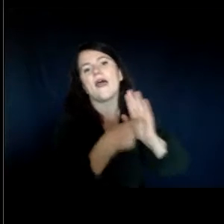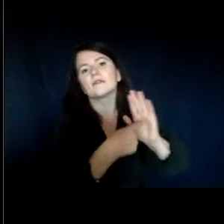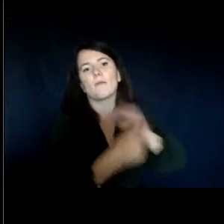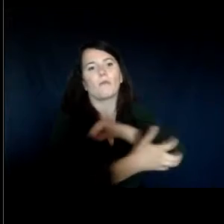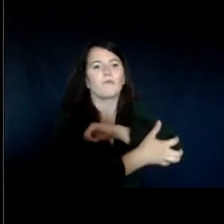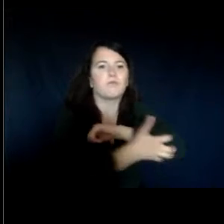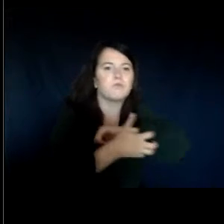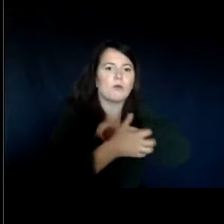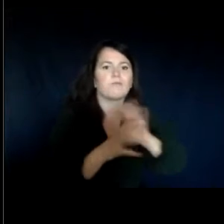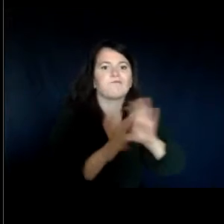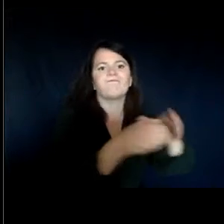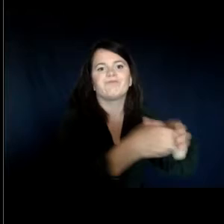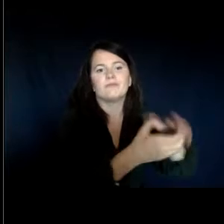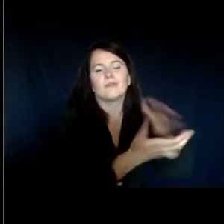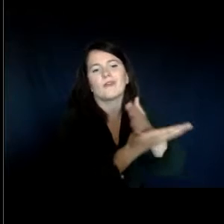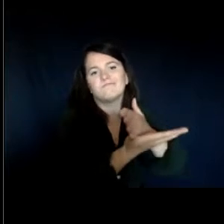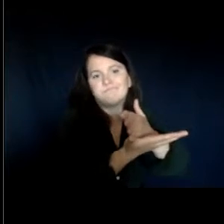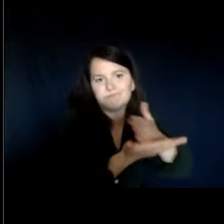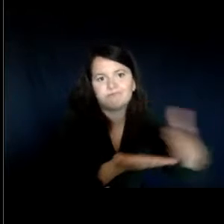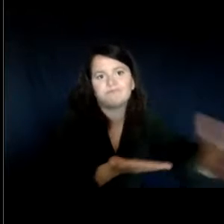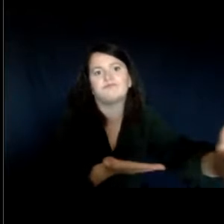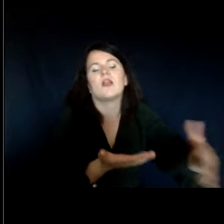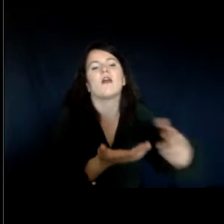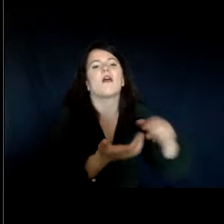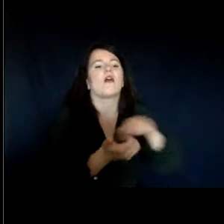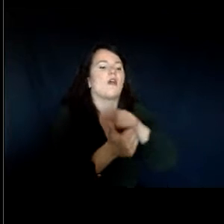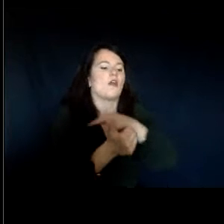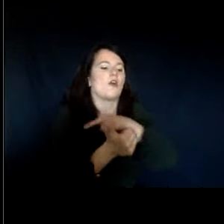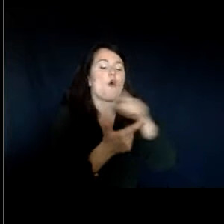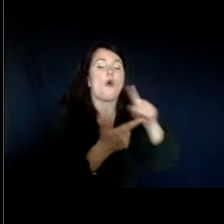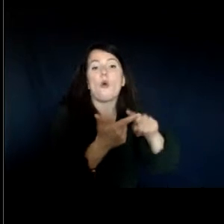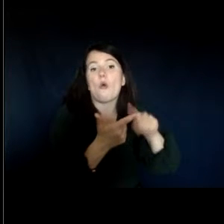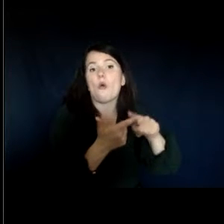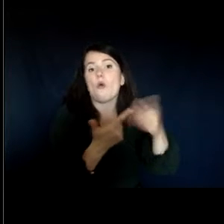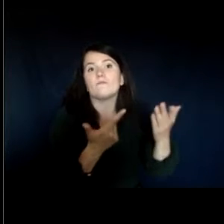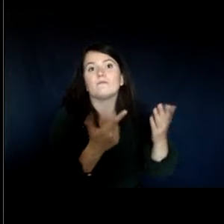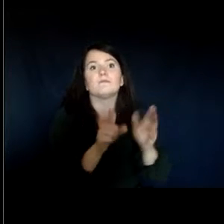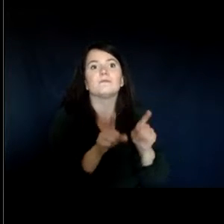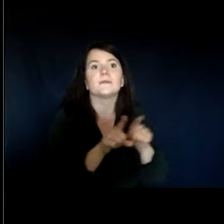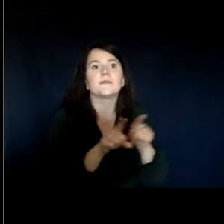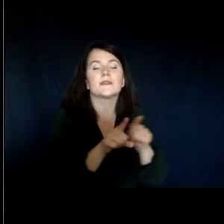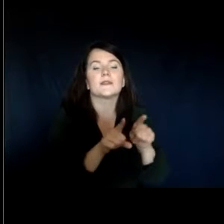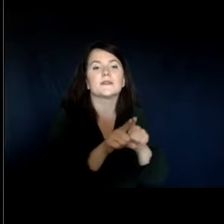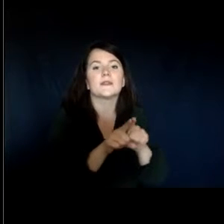and also much more focus on persons with disabilities.